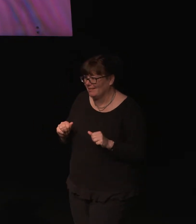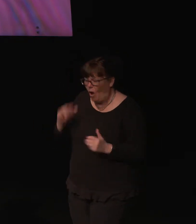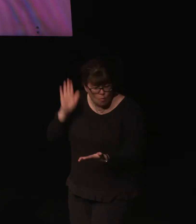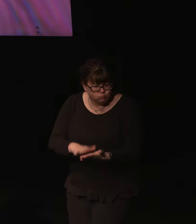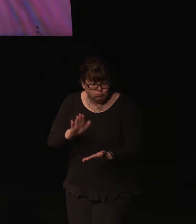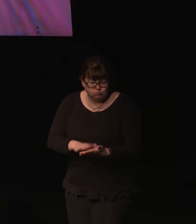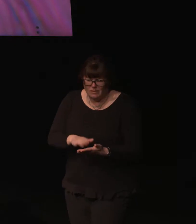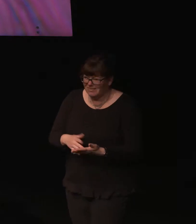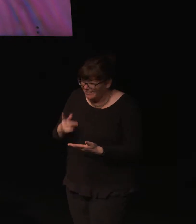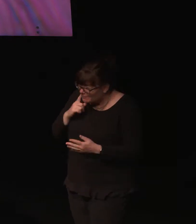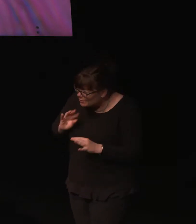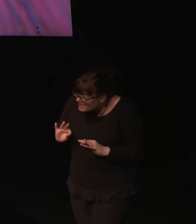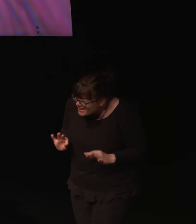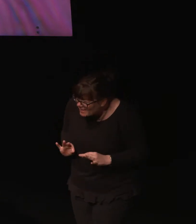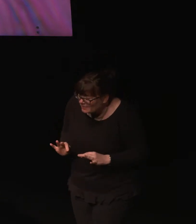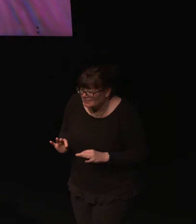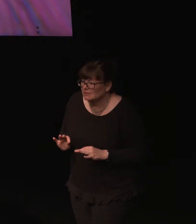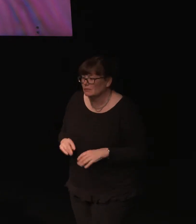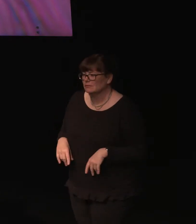So I'm really proud of this award, I really am.